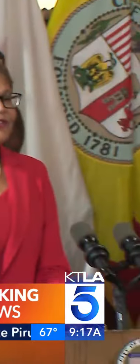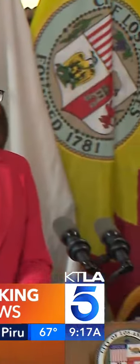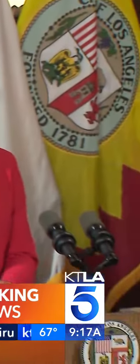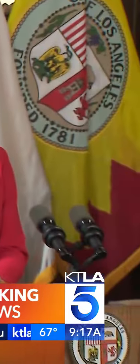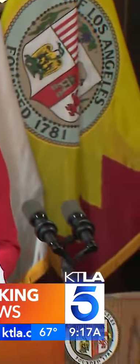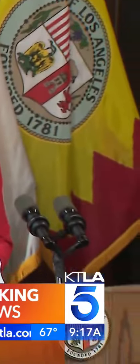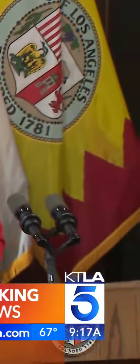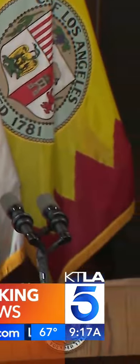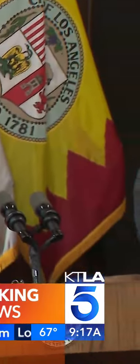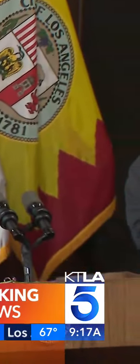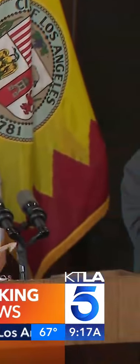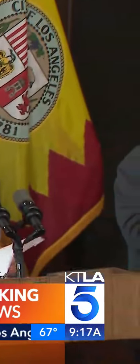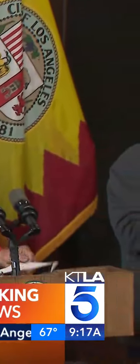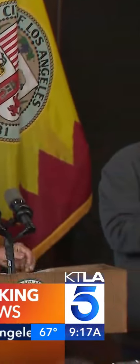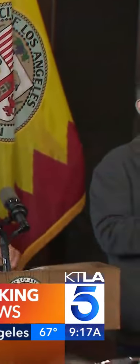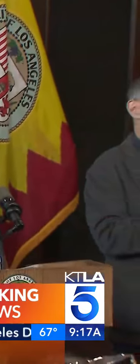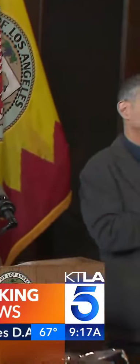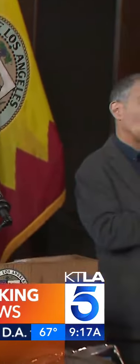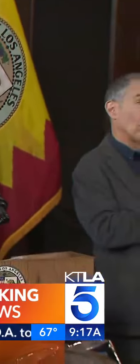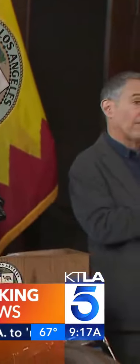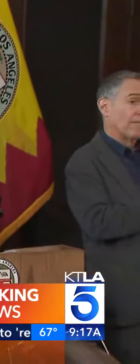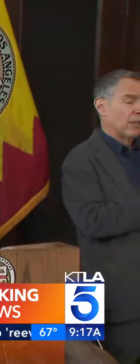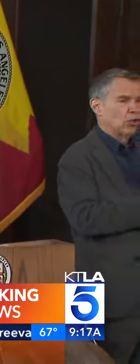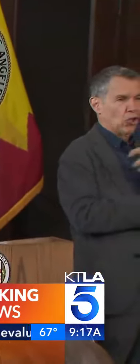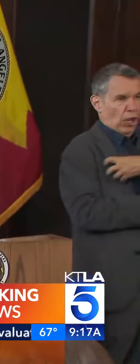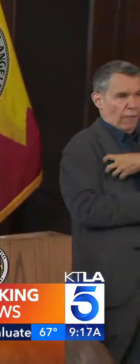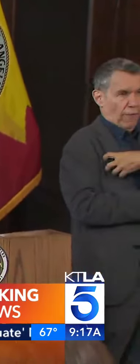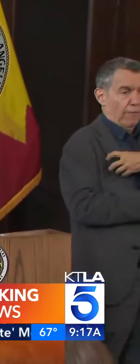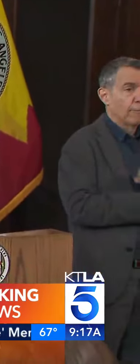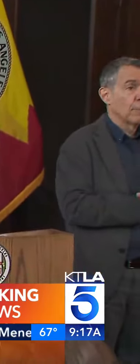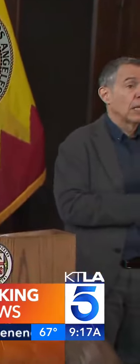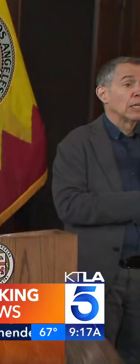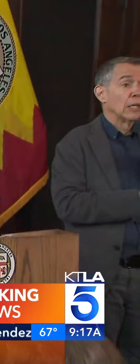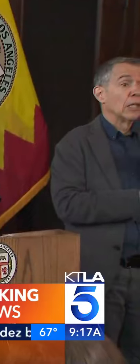TO BECOME THE FIRST ASSISTANT CHIEF. HE WAS THEN APPOINTED